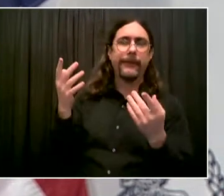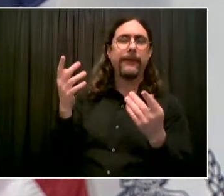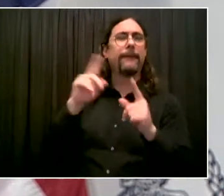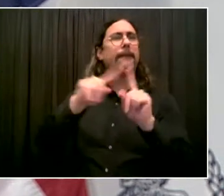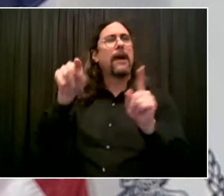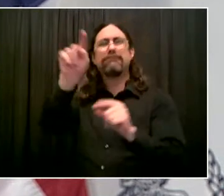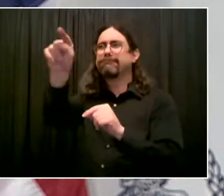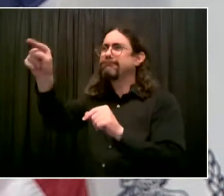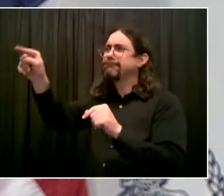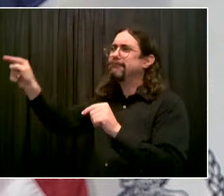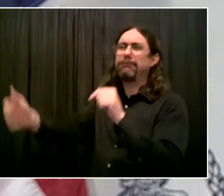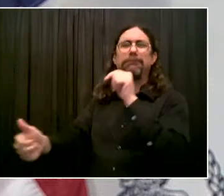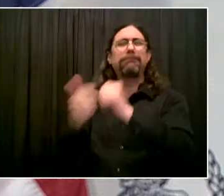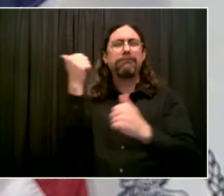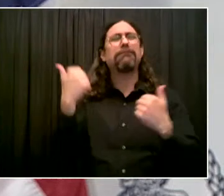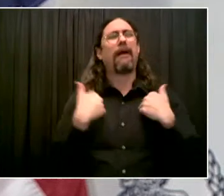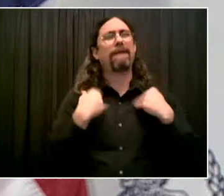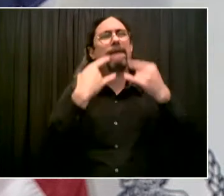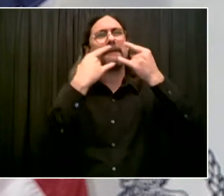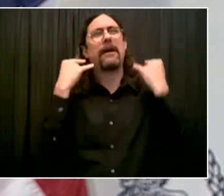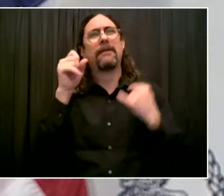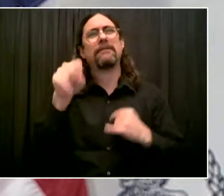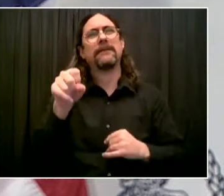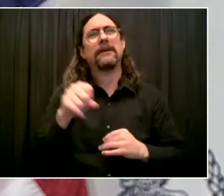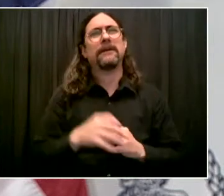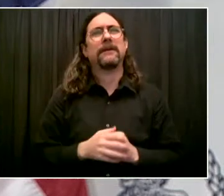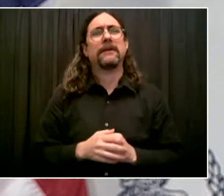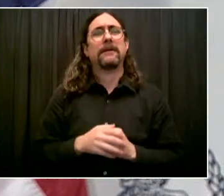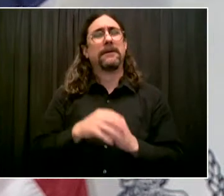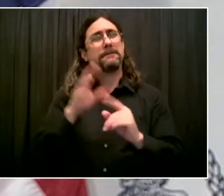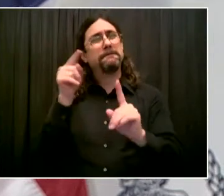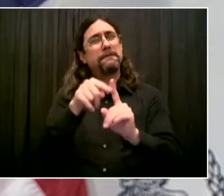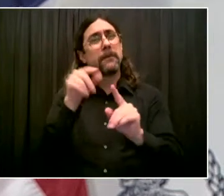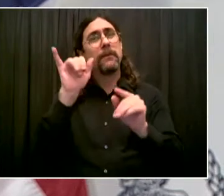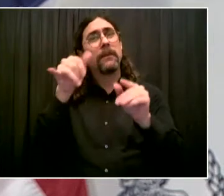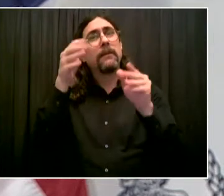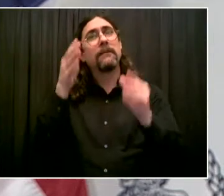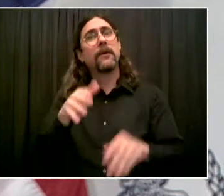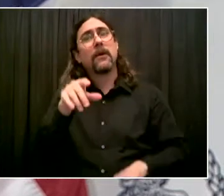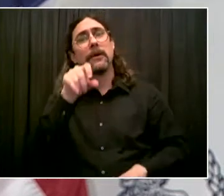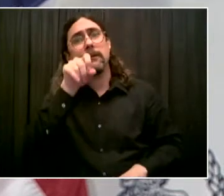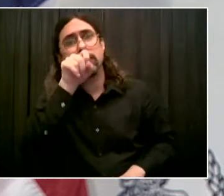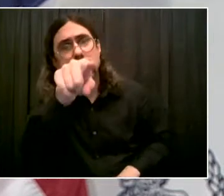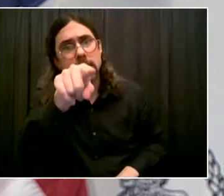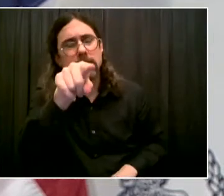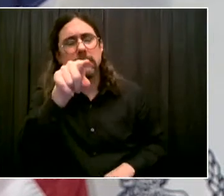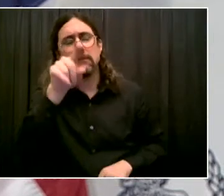OWN EXPERIENCE I DO THINK THE VAST JOMARITY OF PEOPLE ARE WEARING MASKS BUT IT T S IGOOD TO KEEP REINFORCING IT AND KEEP GIVING OUT FREE MASKS. S UOOF TT HE